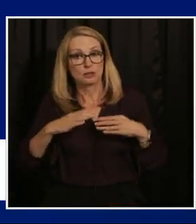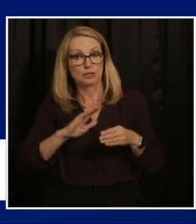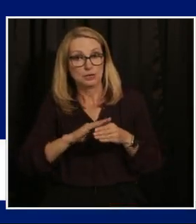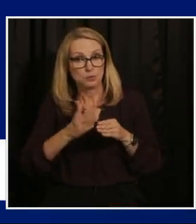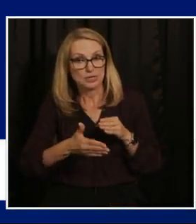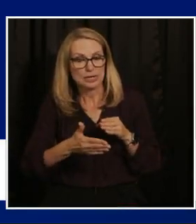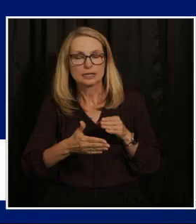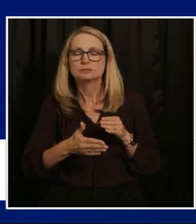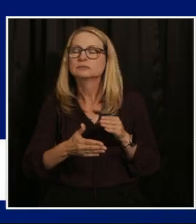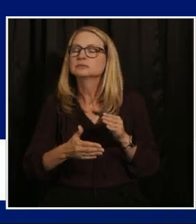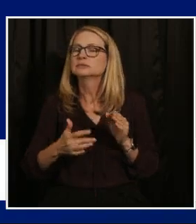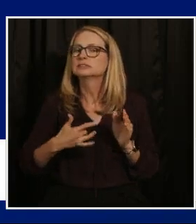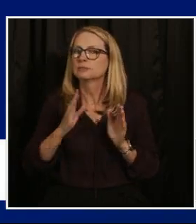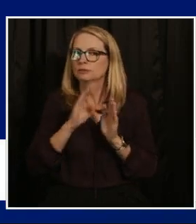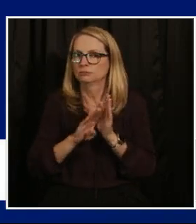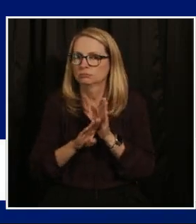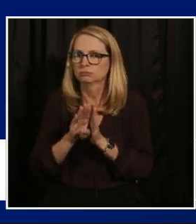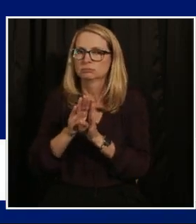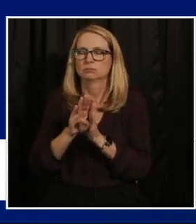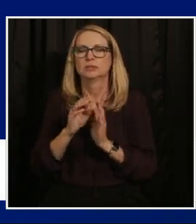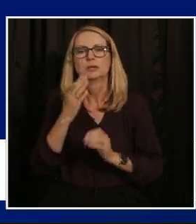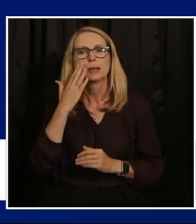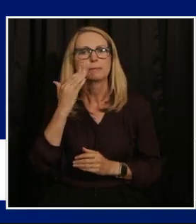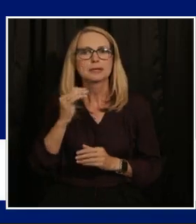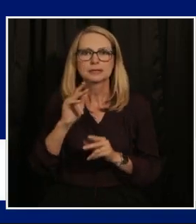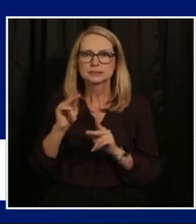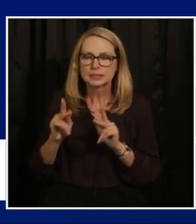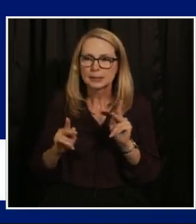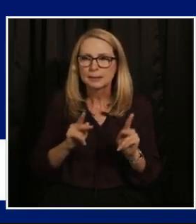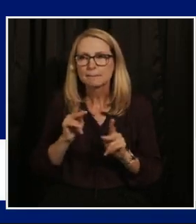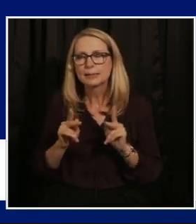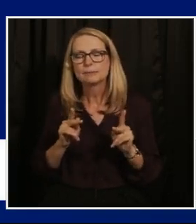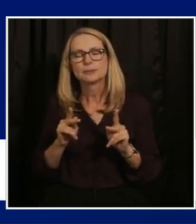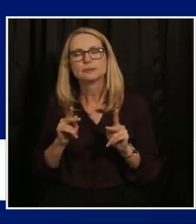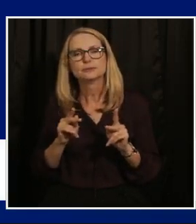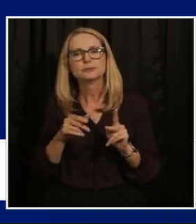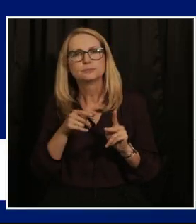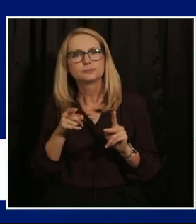and that can be due to different people seeking different types of testing on a different time